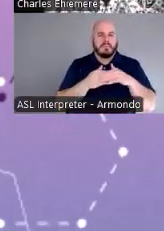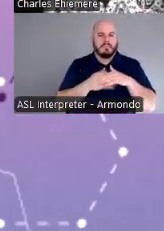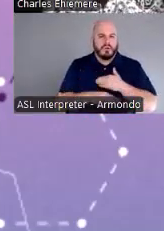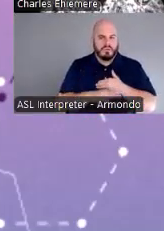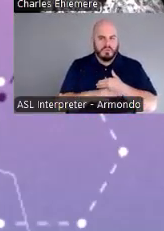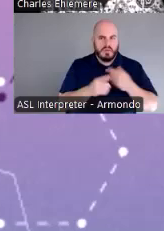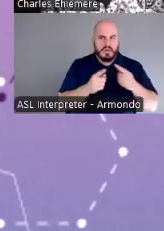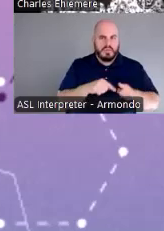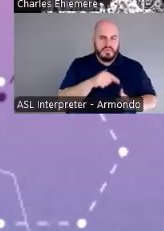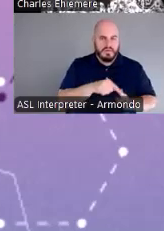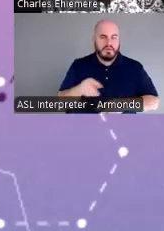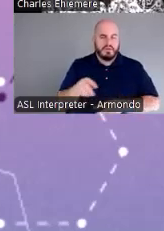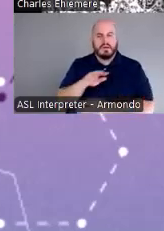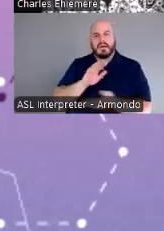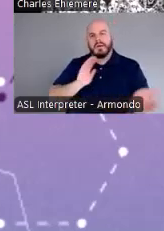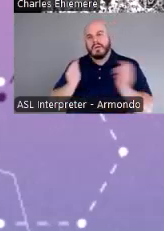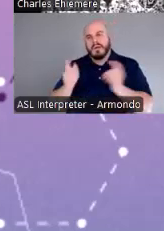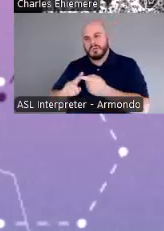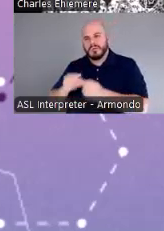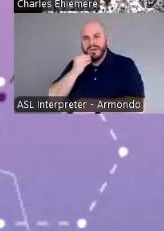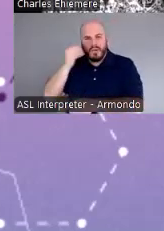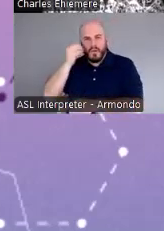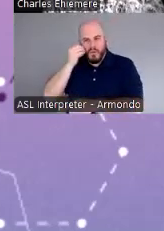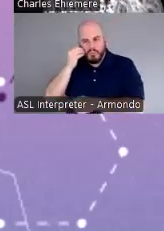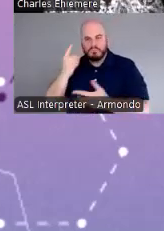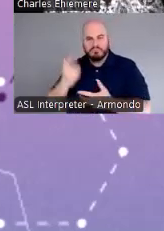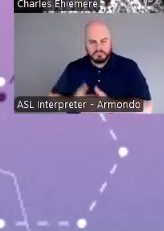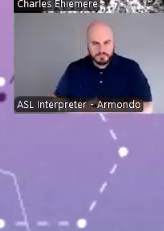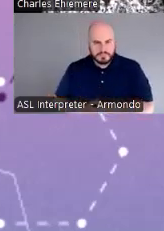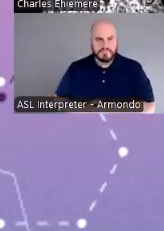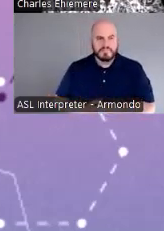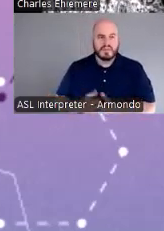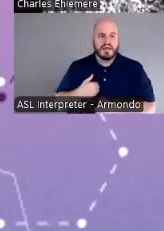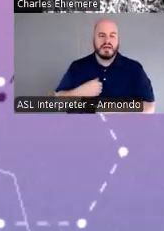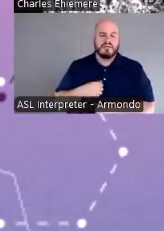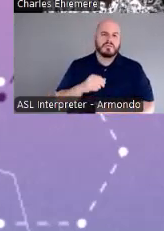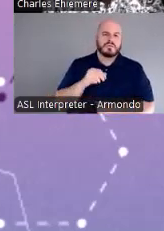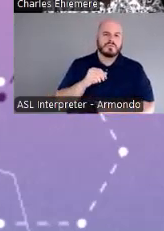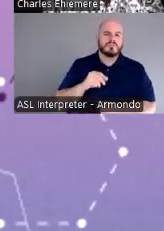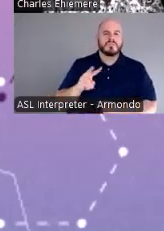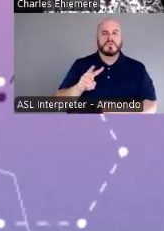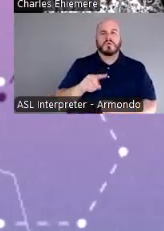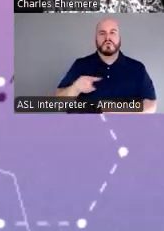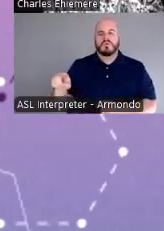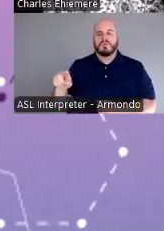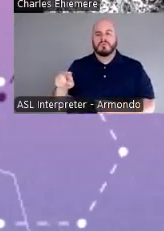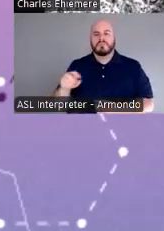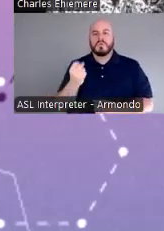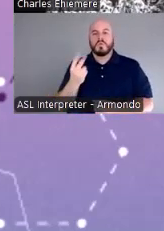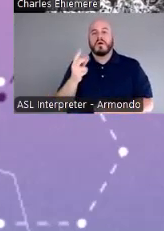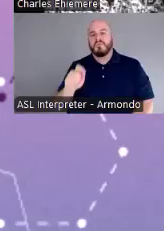could see that we recorded 12.3% increase over the last period.